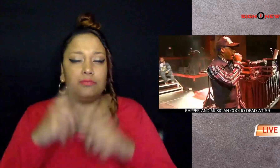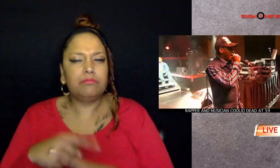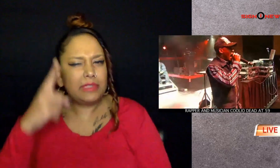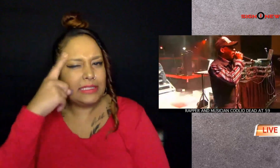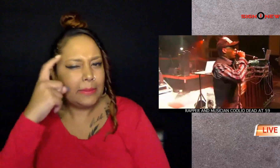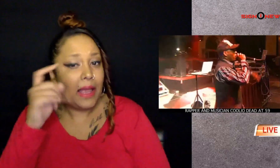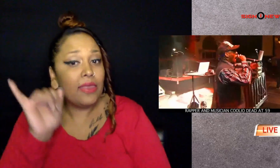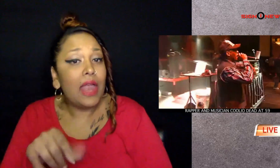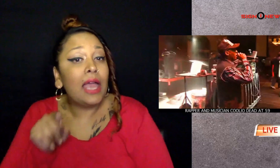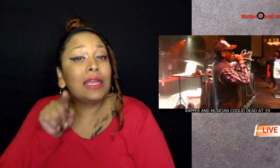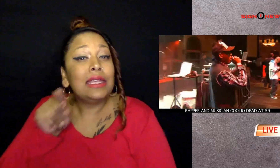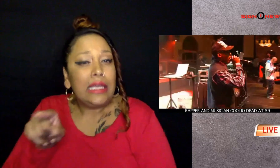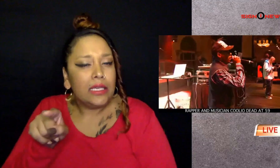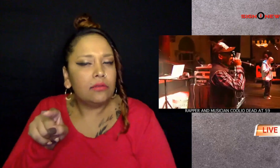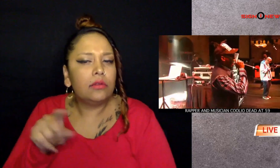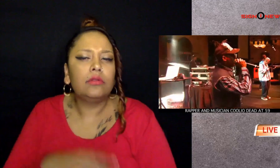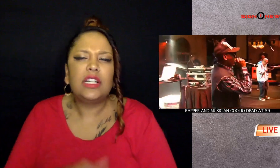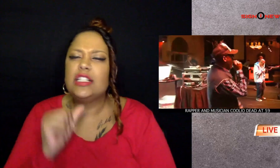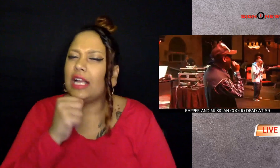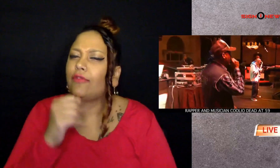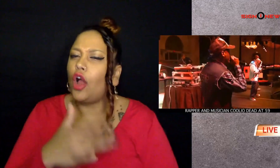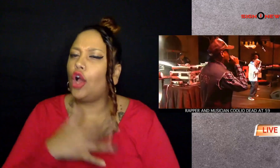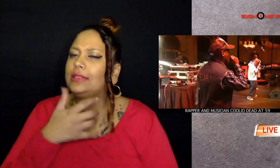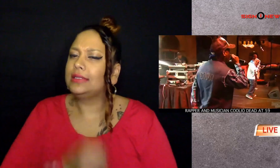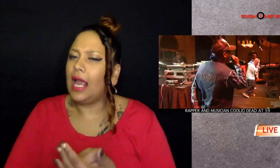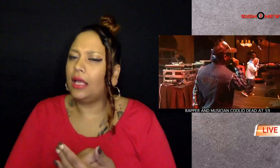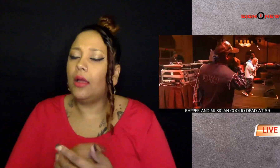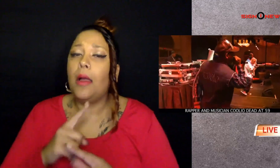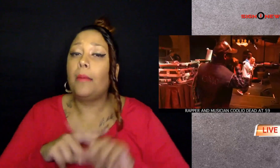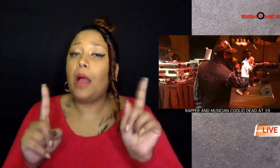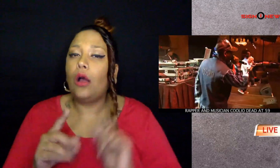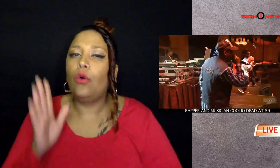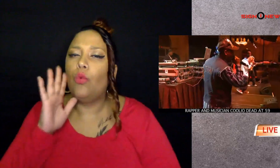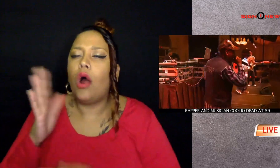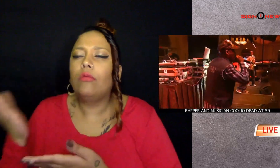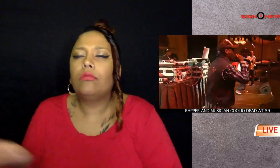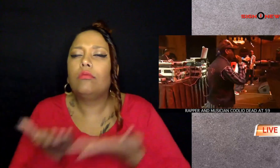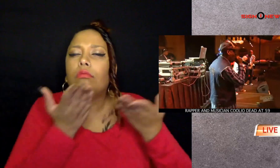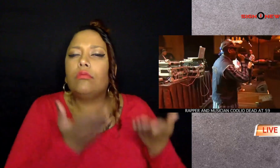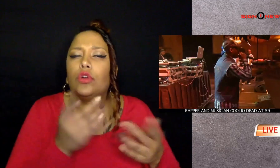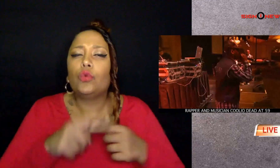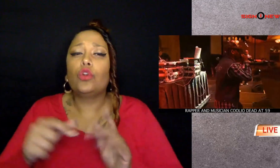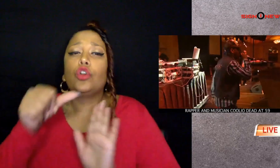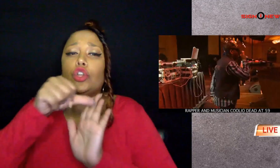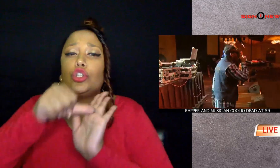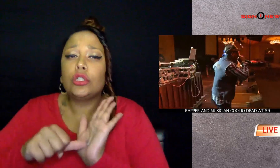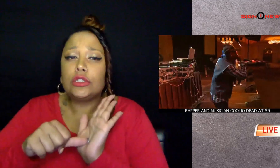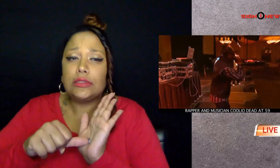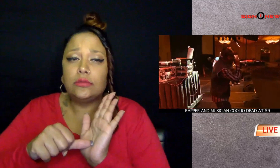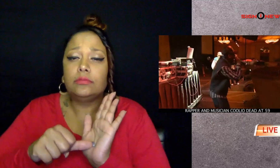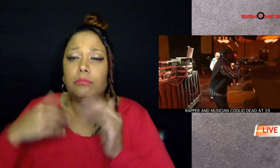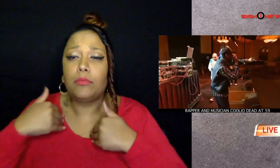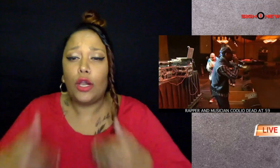paramedics suspect he suffered a heart attack but an autopsy will be performed to determine the official cause of death